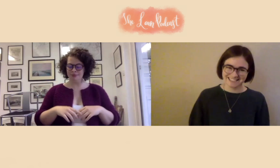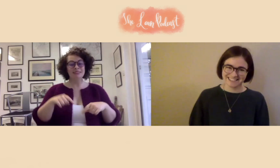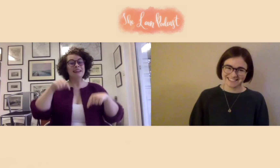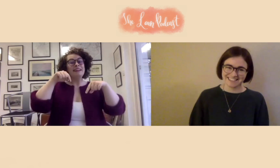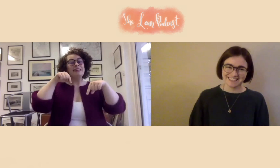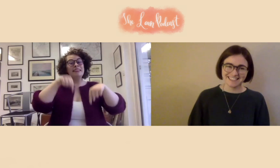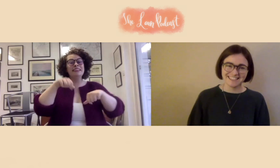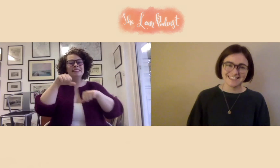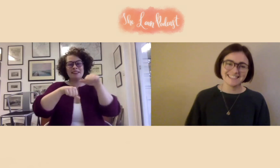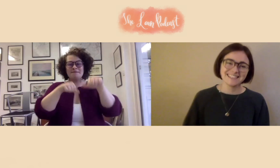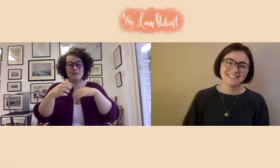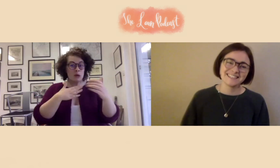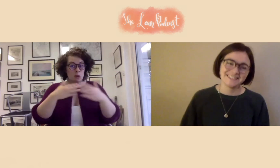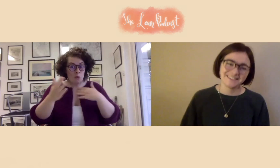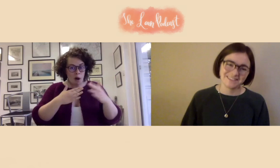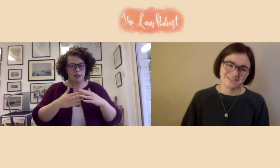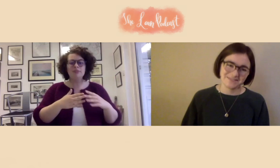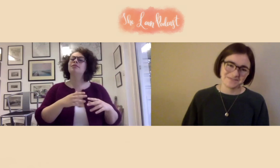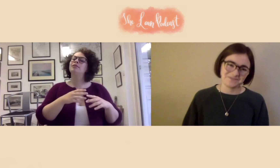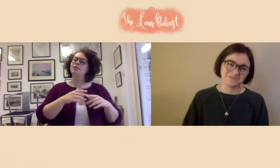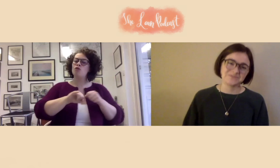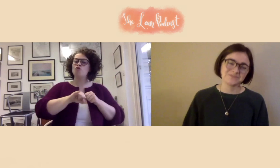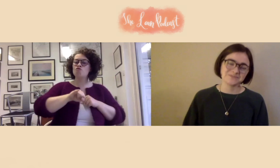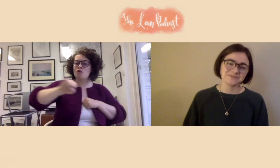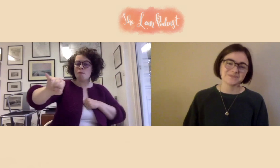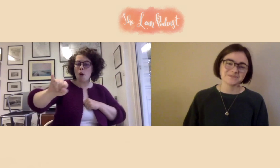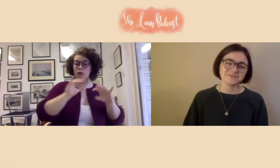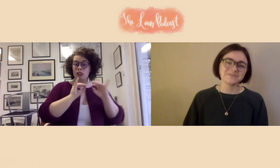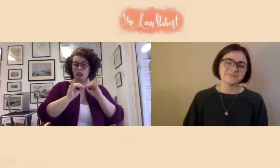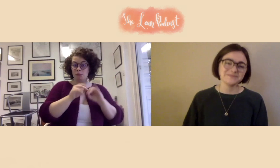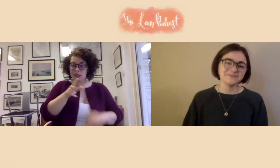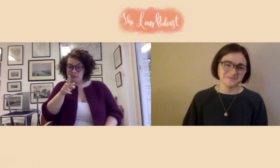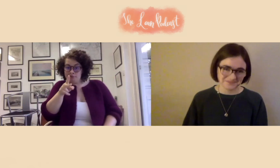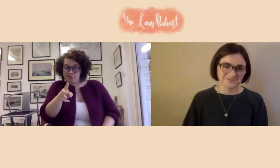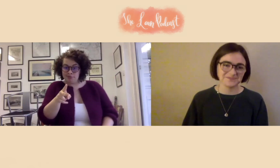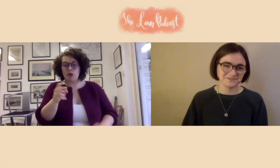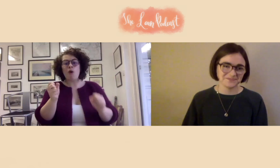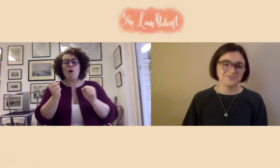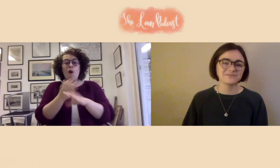And this episode is focusing on remote interpreting, all in this,